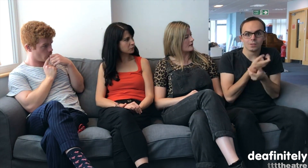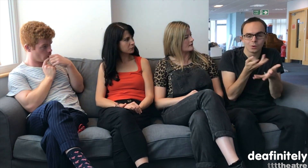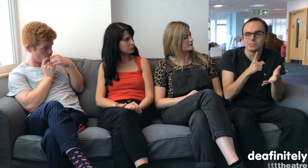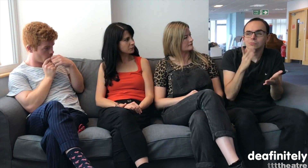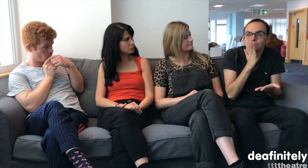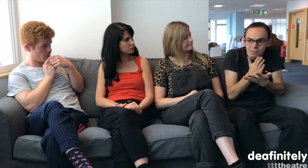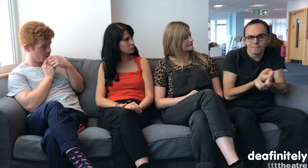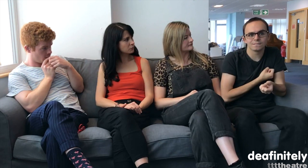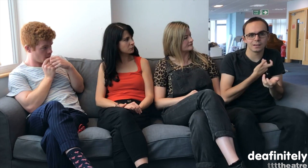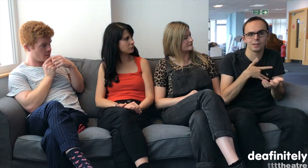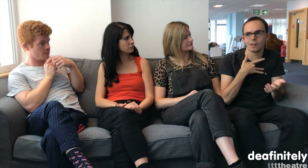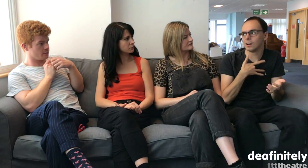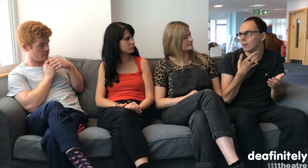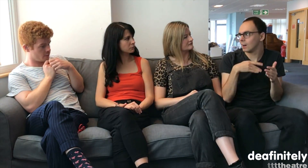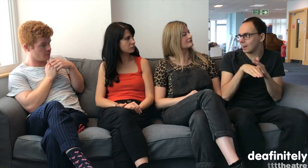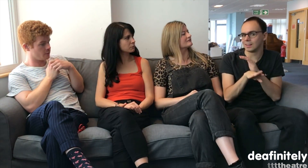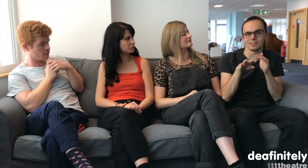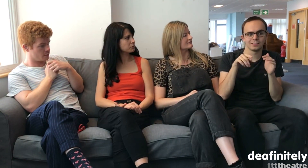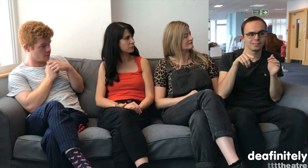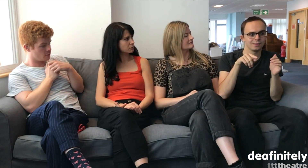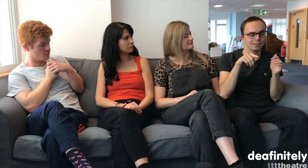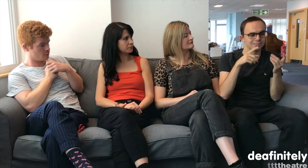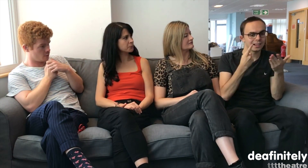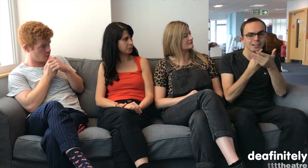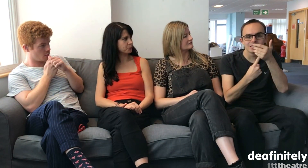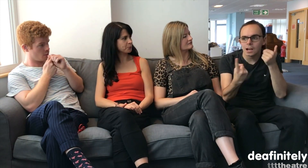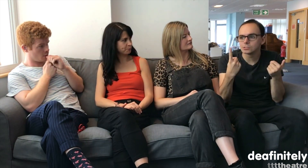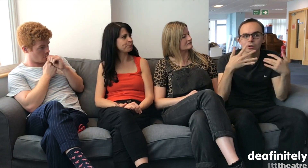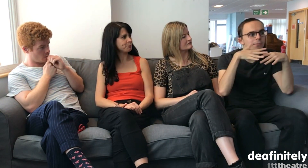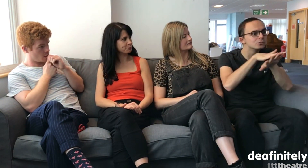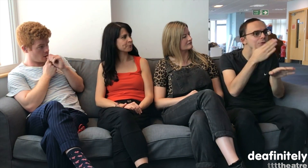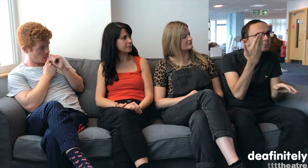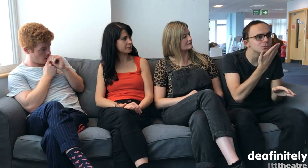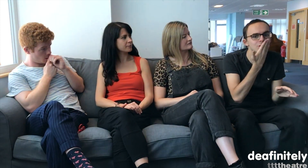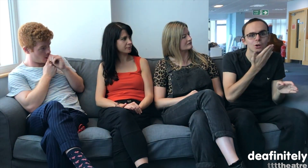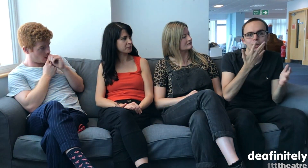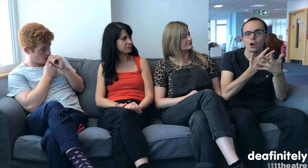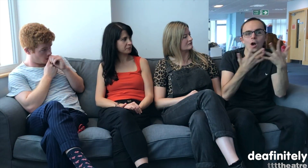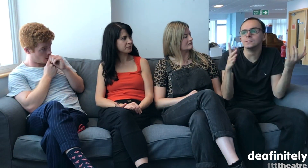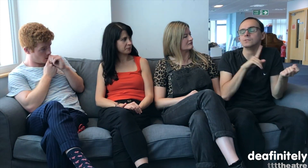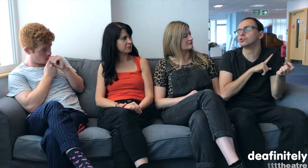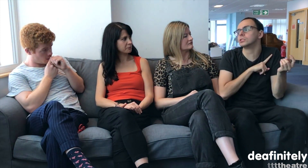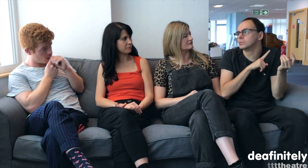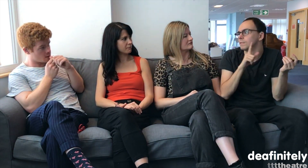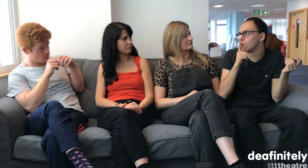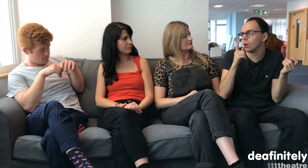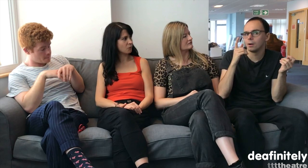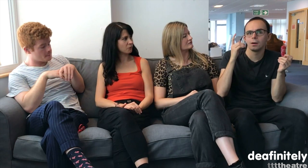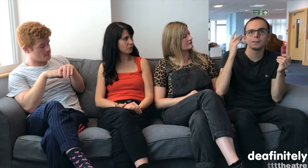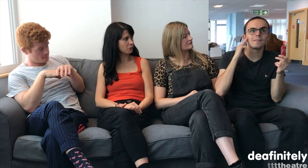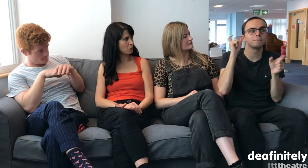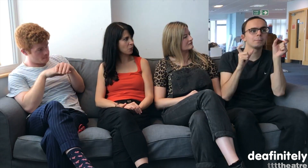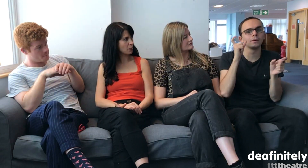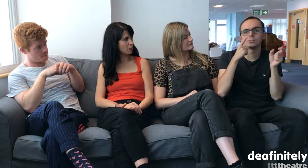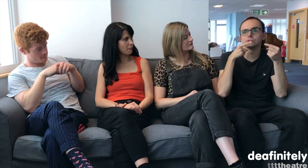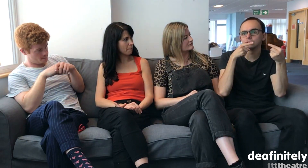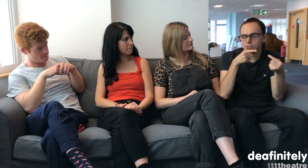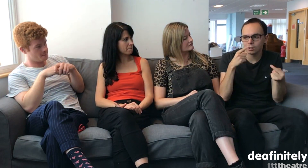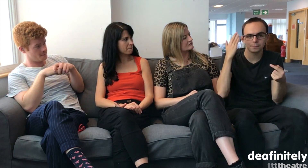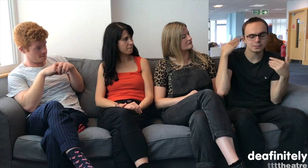spoke about people's feelings there are many reasons why deaf people struggle with mental health because of being mainstreamed within school and feeling